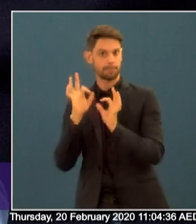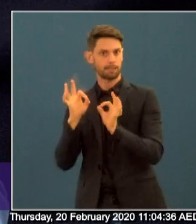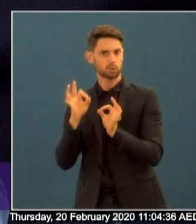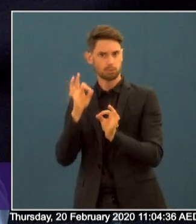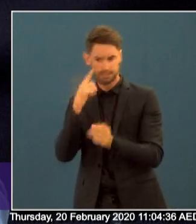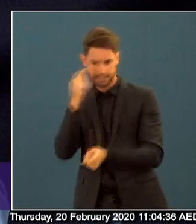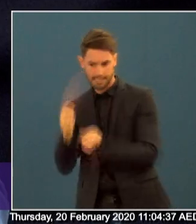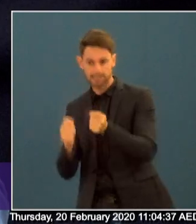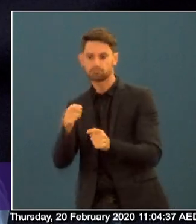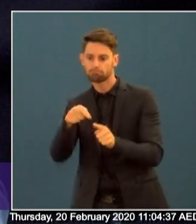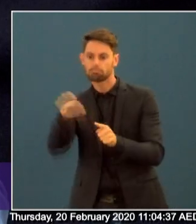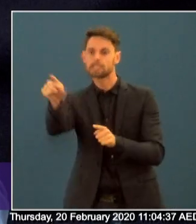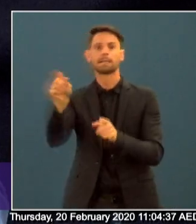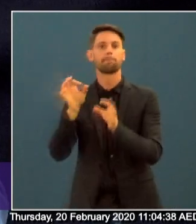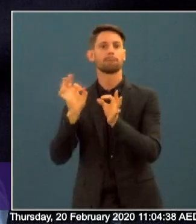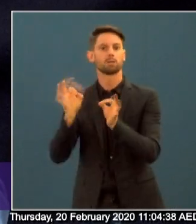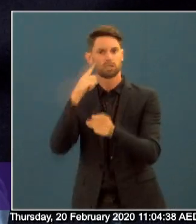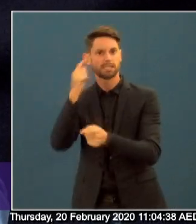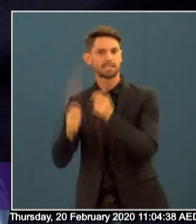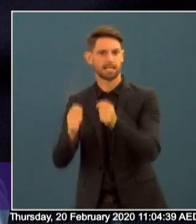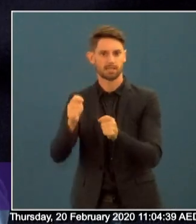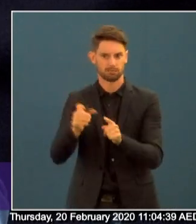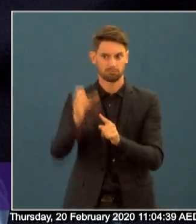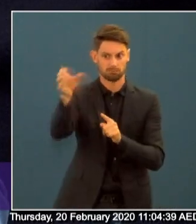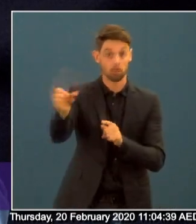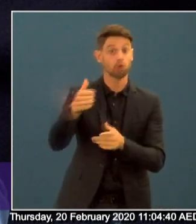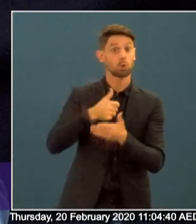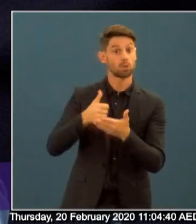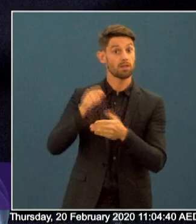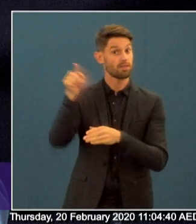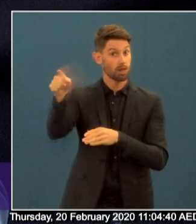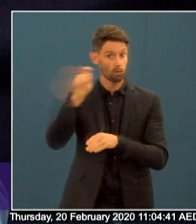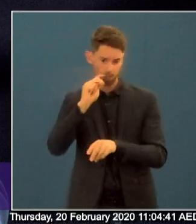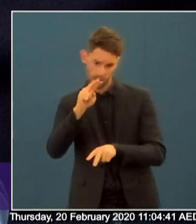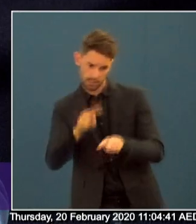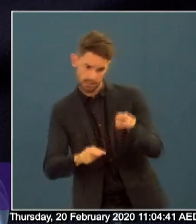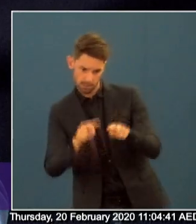And, obviously, people are assessed in terms of both the presence of